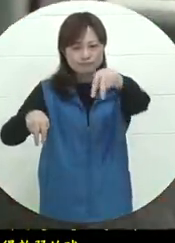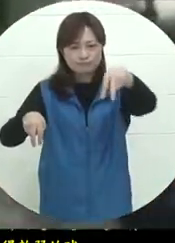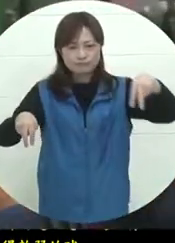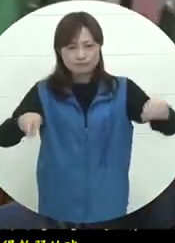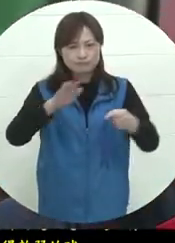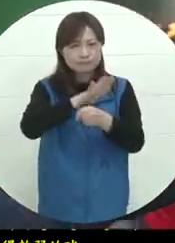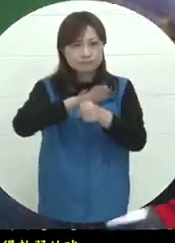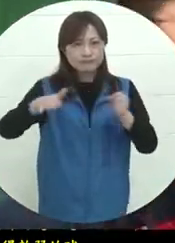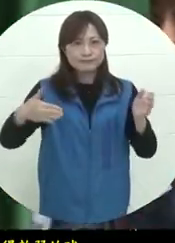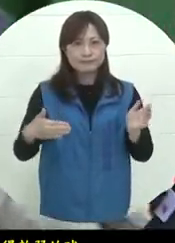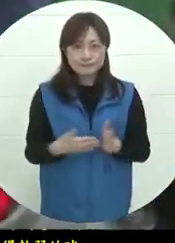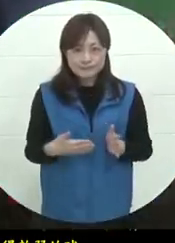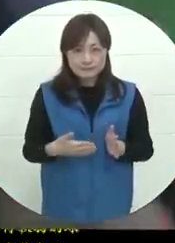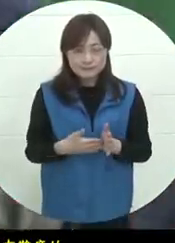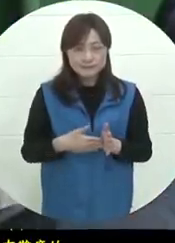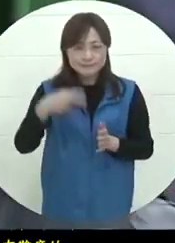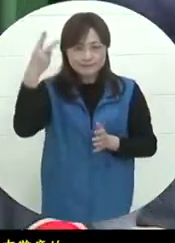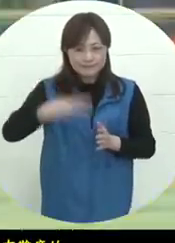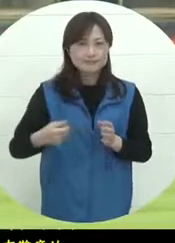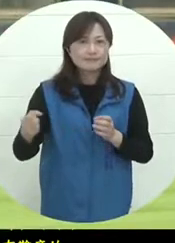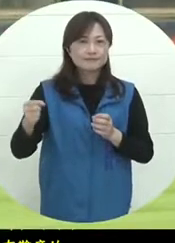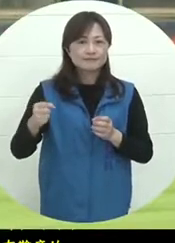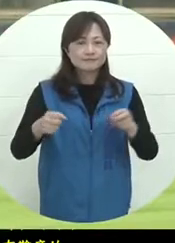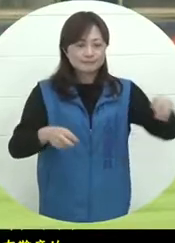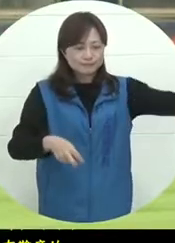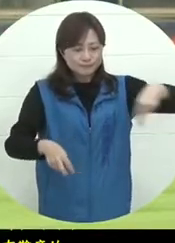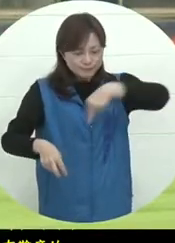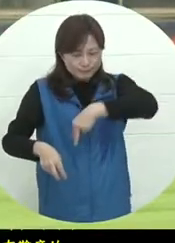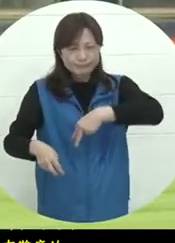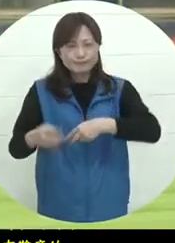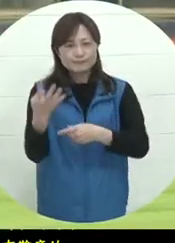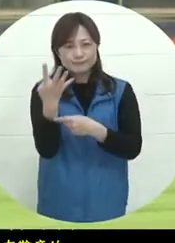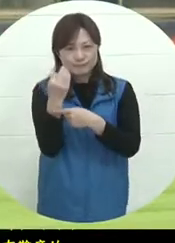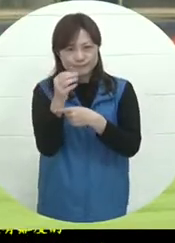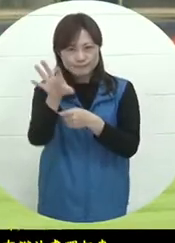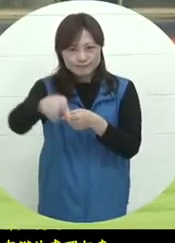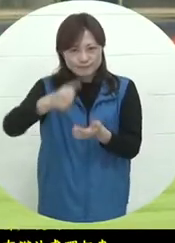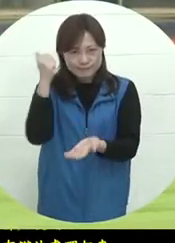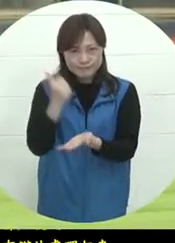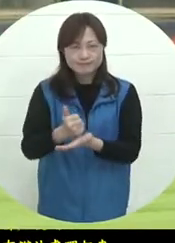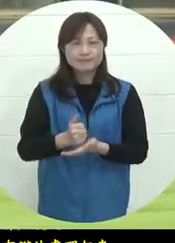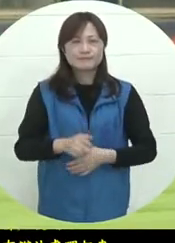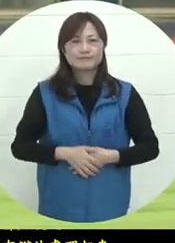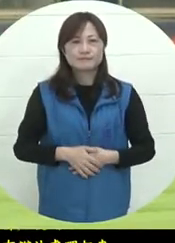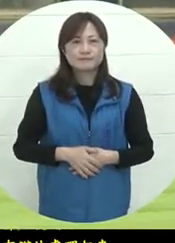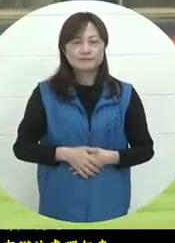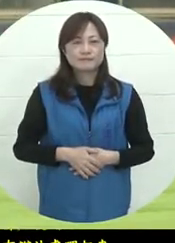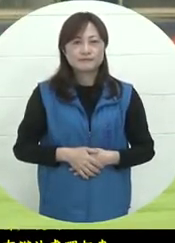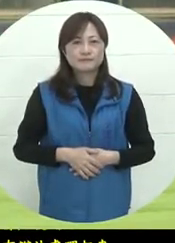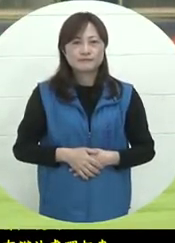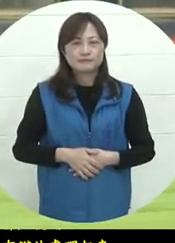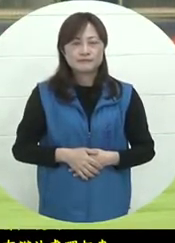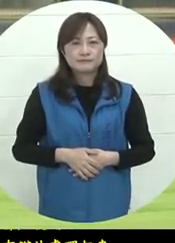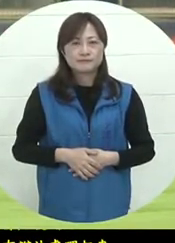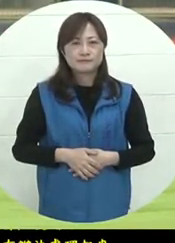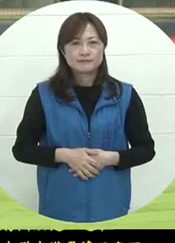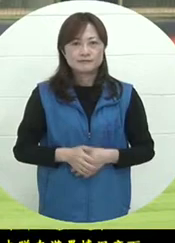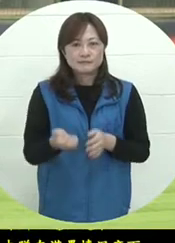there are still points added to the book. The situation is still perfect . Moreover, the 4 points lost in the first half of the game